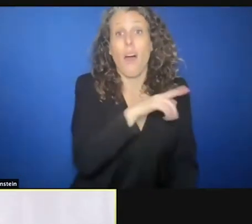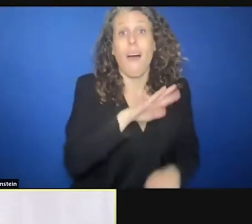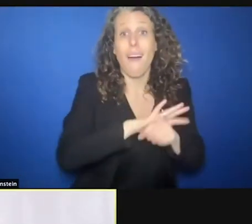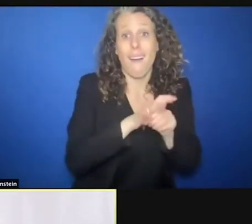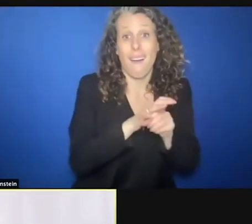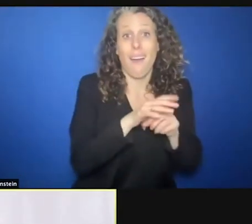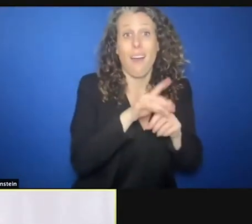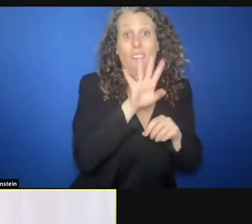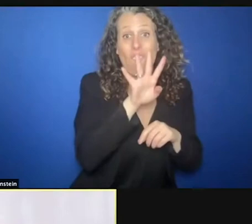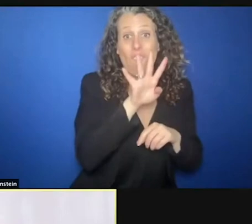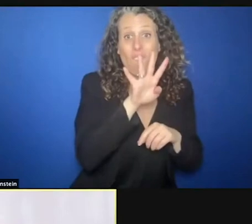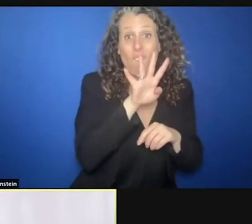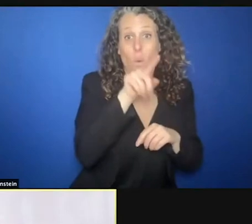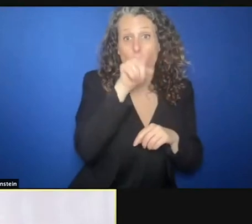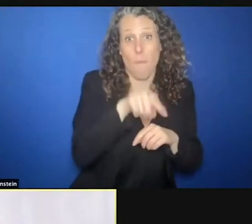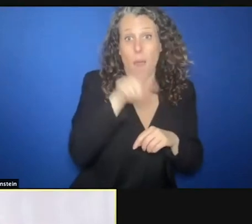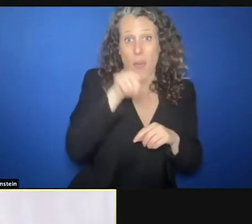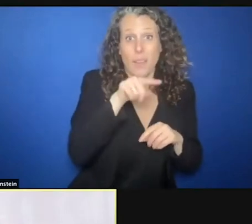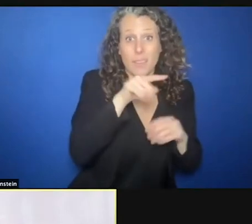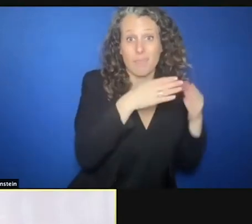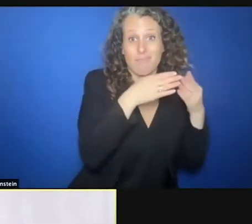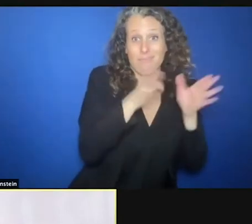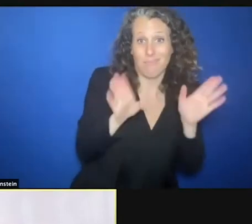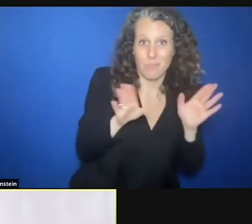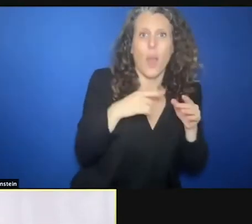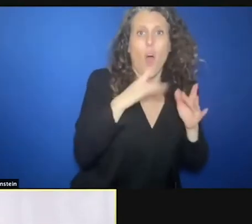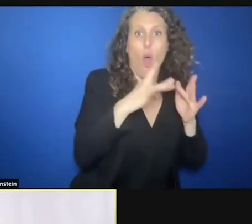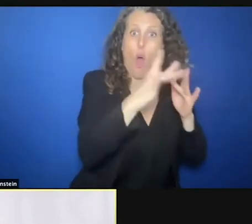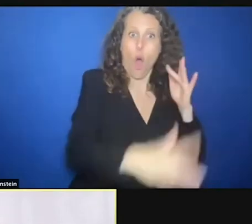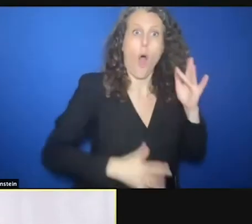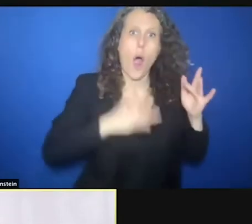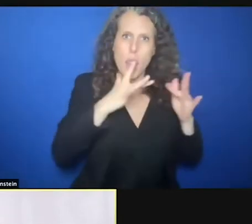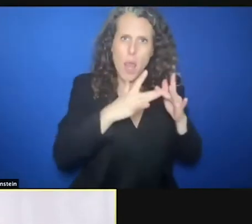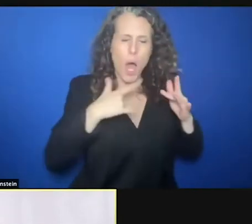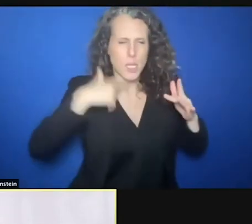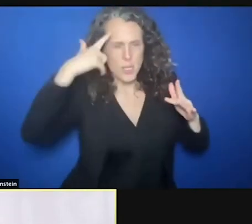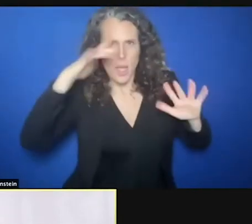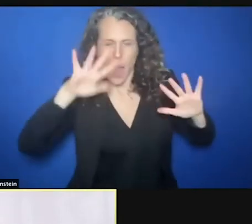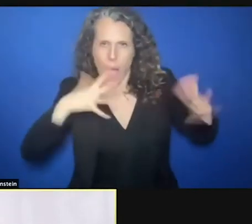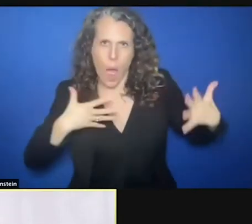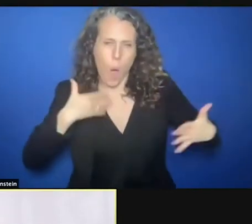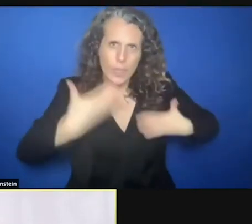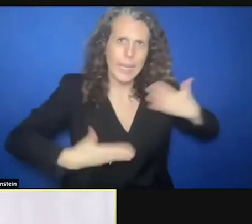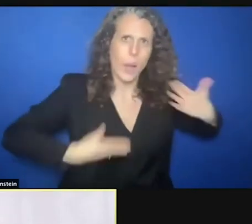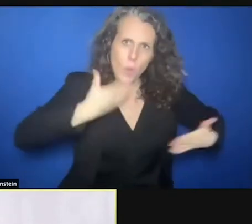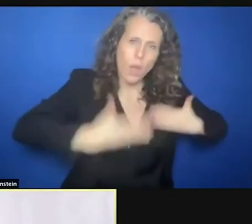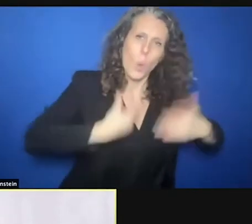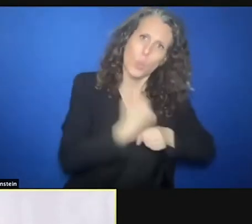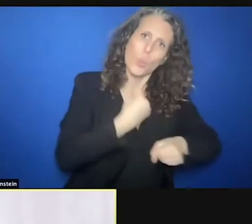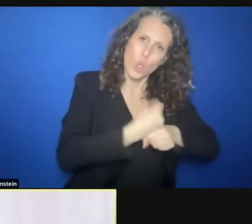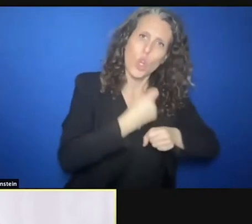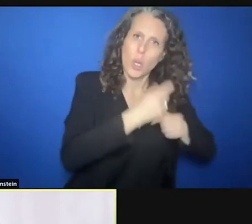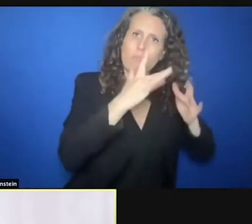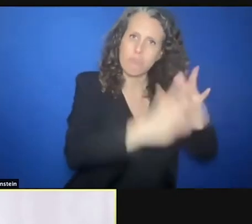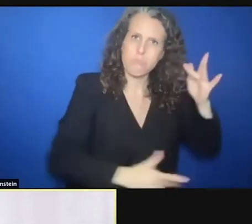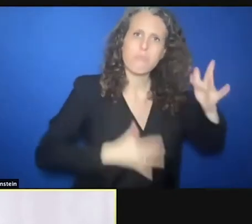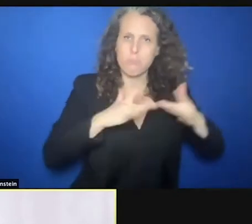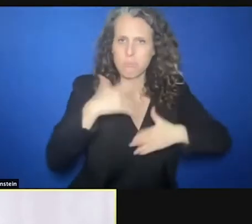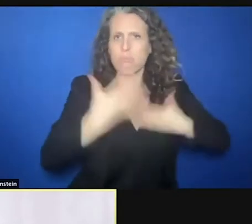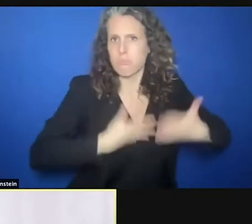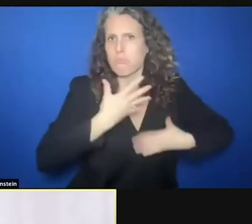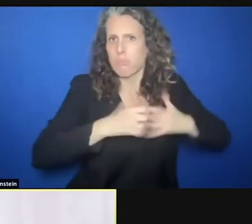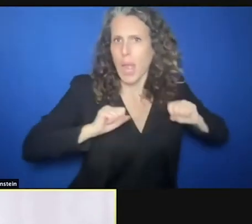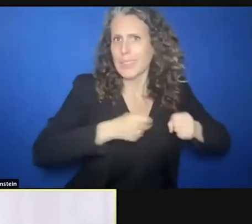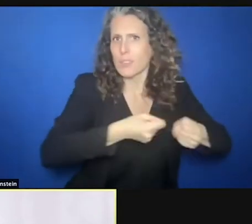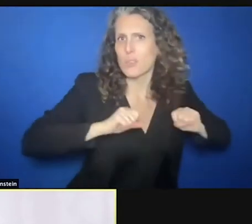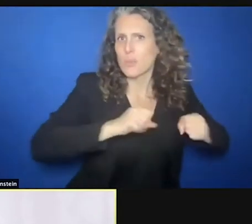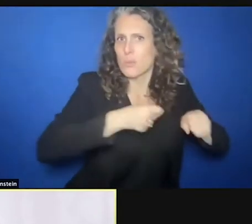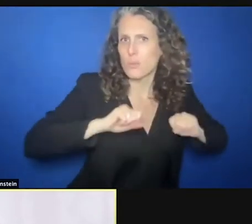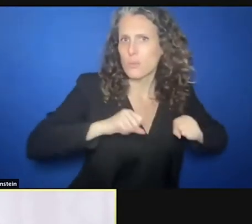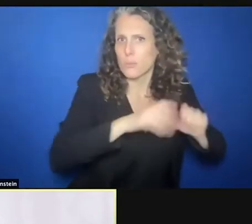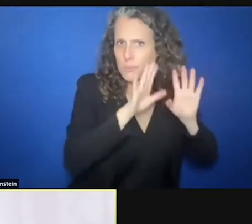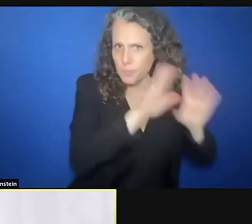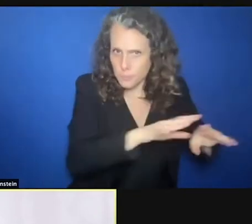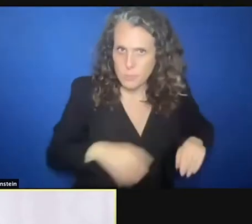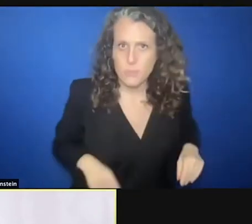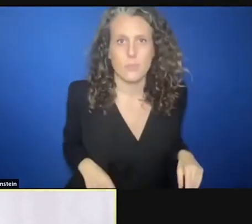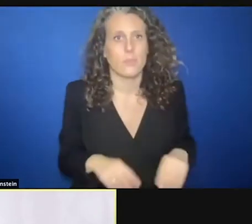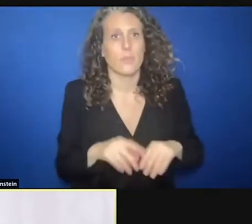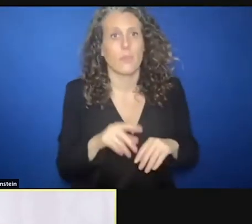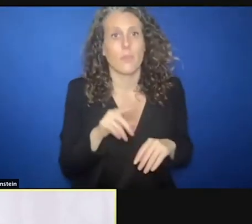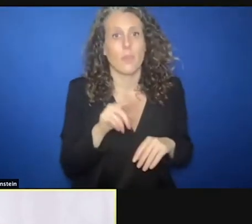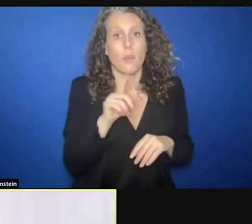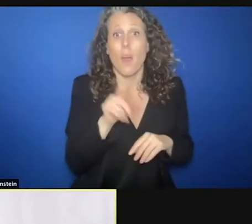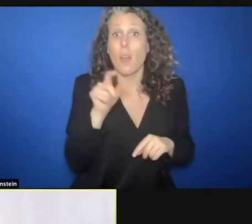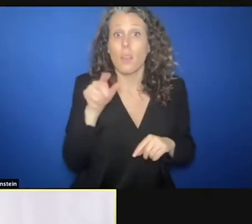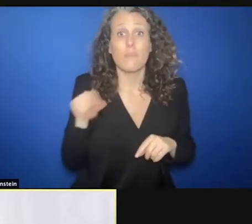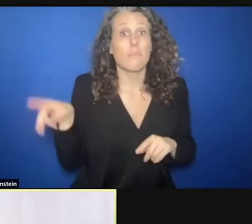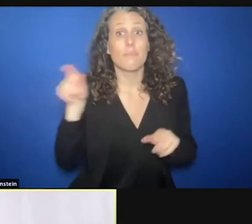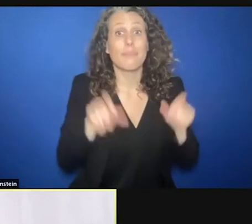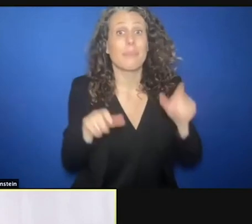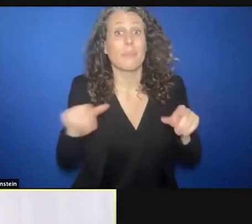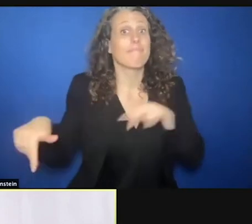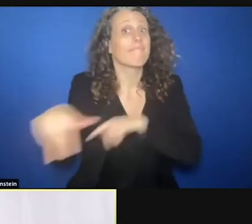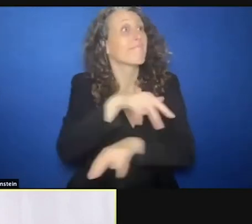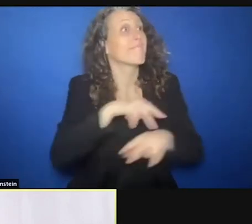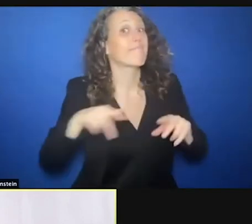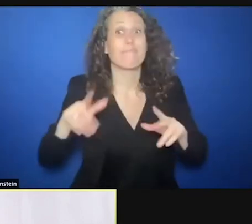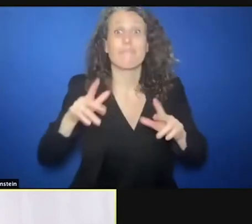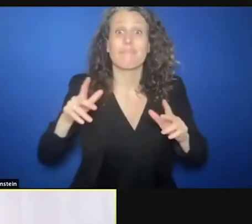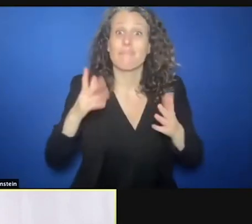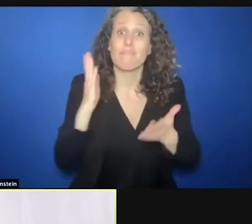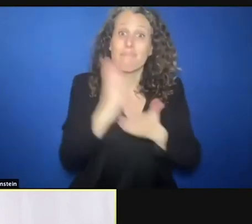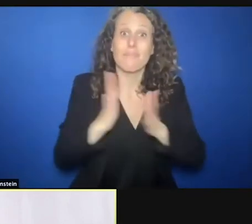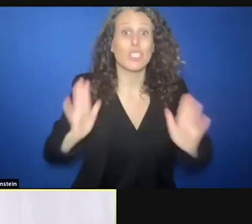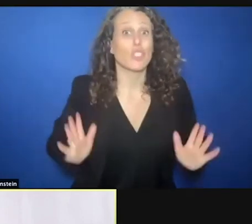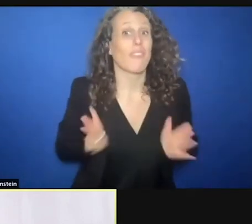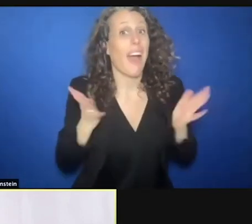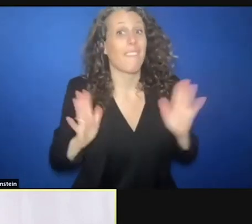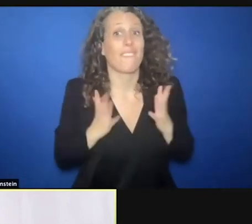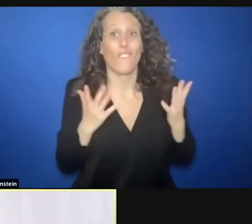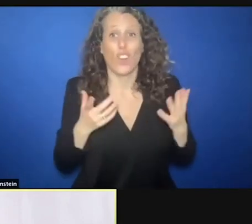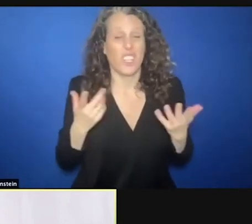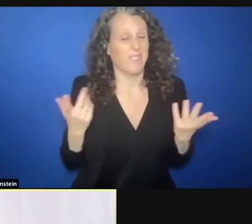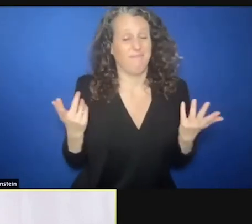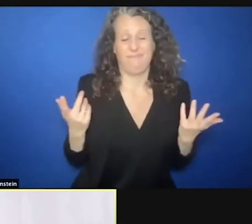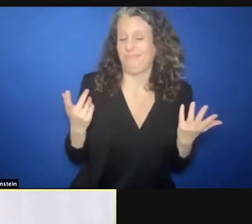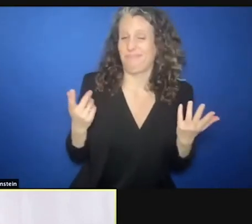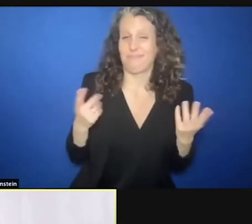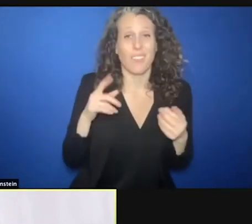[Speaking Spanish] told us about sexual abuse